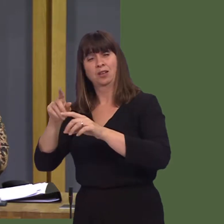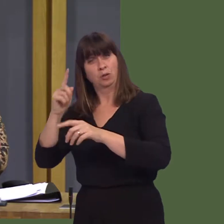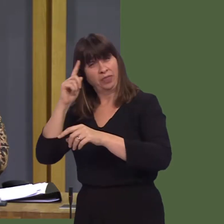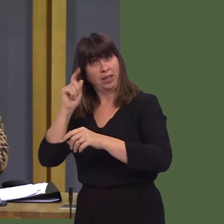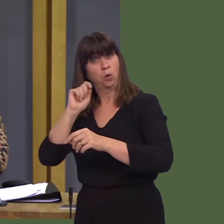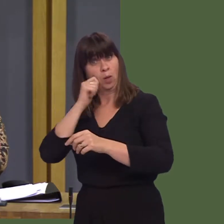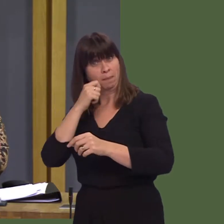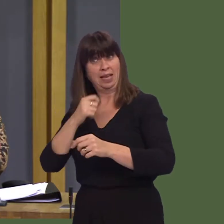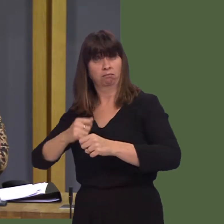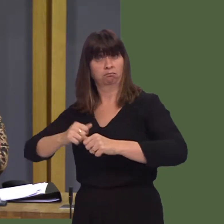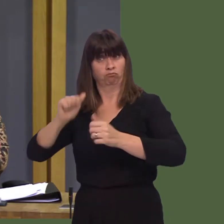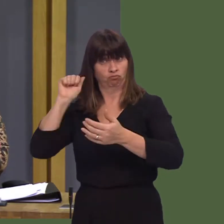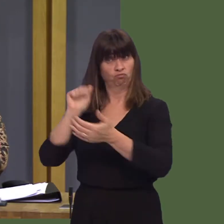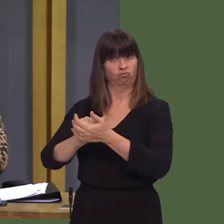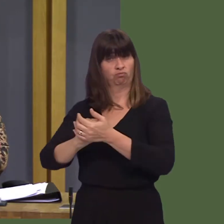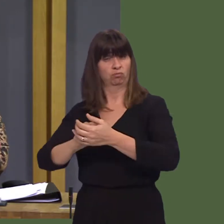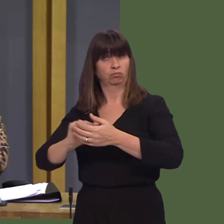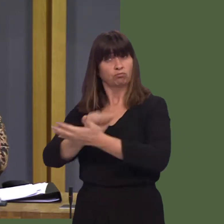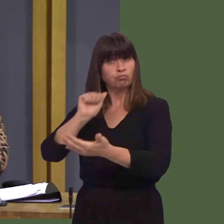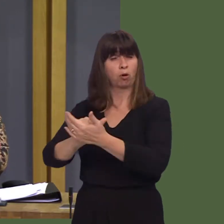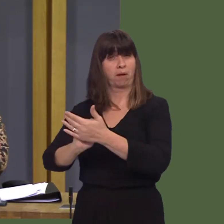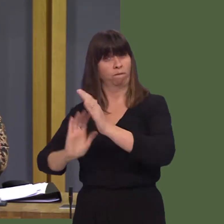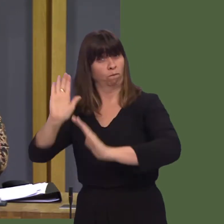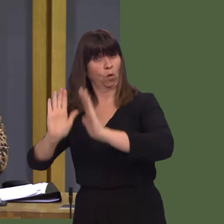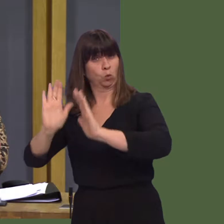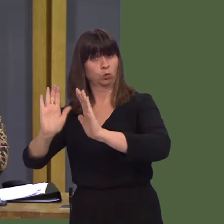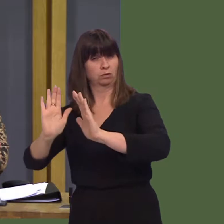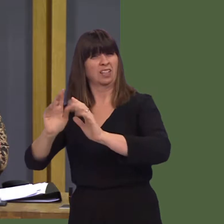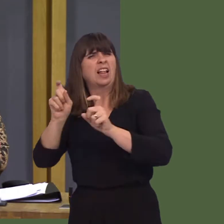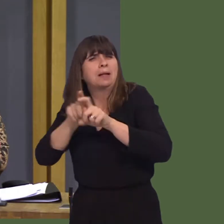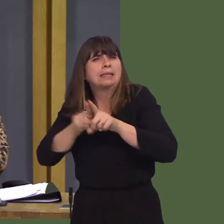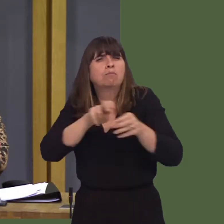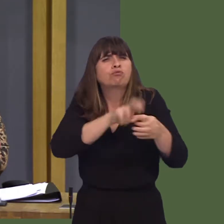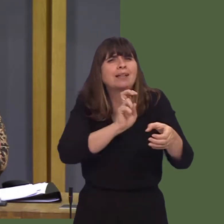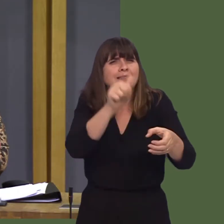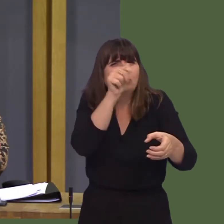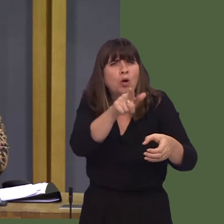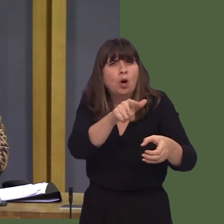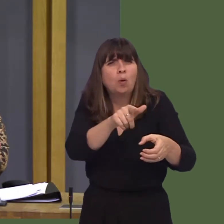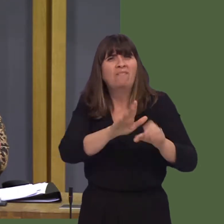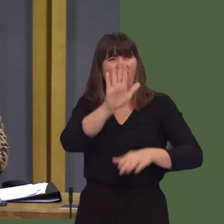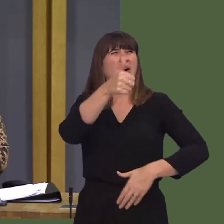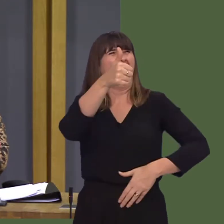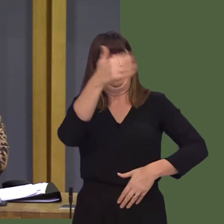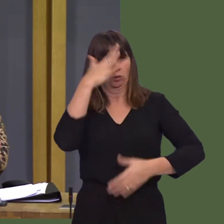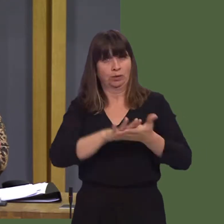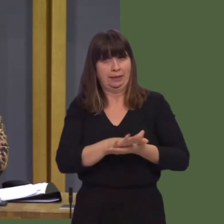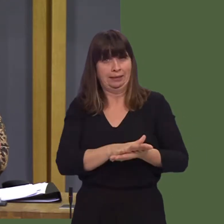I mean, will the motion that is tabled be amendable to allow the consideration of other